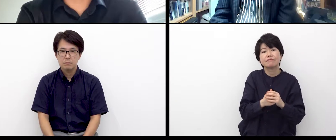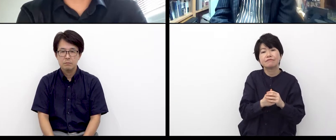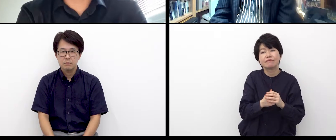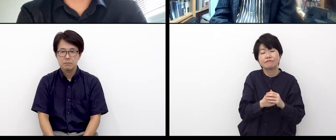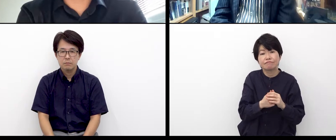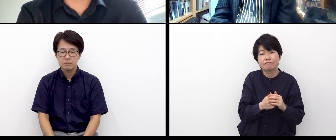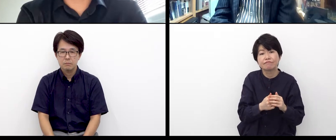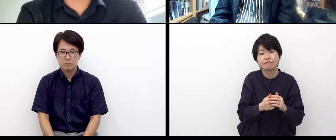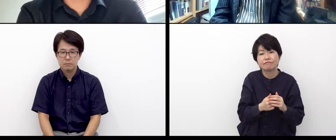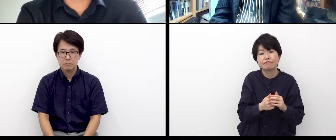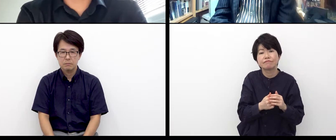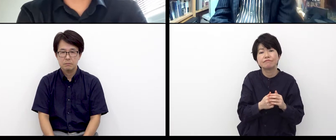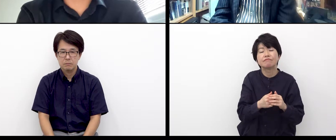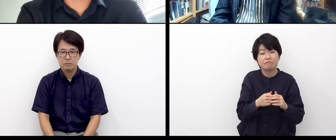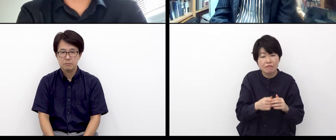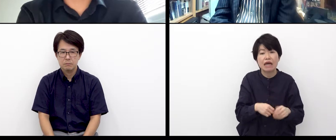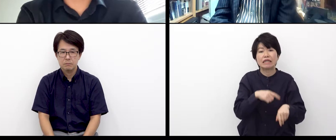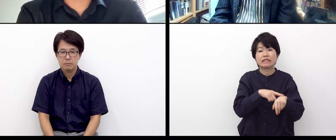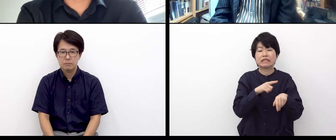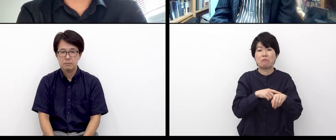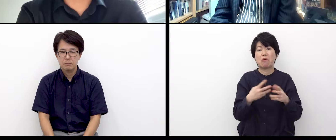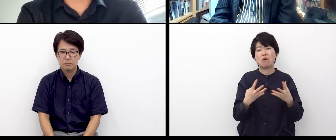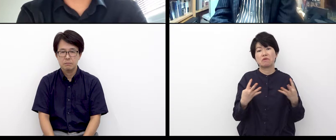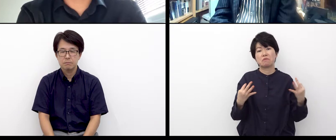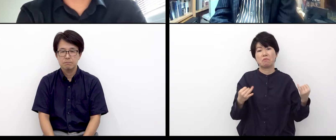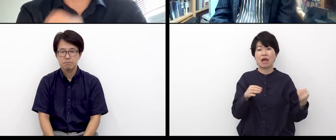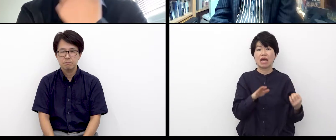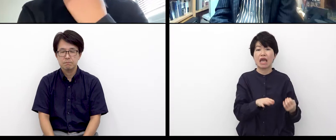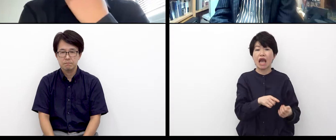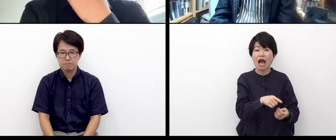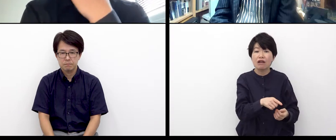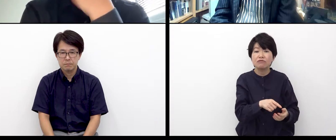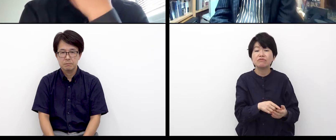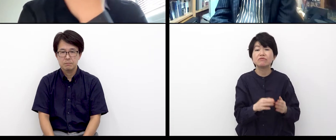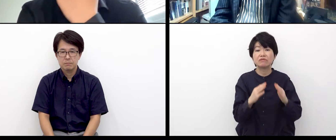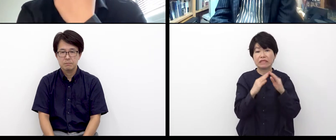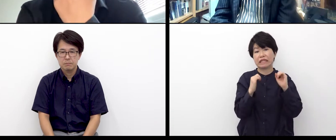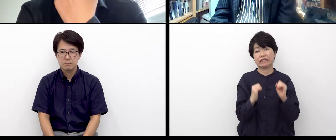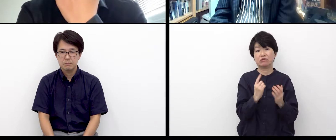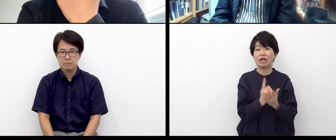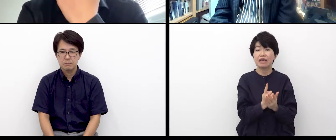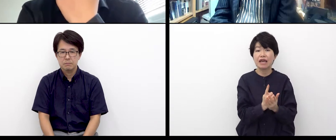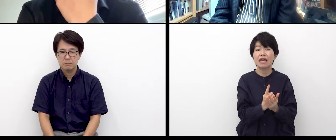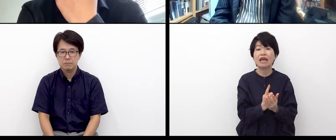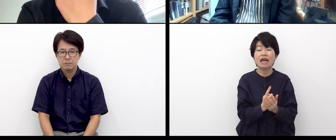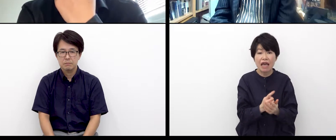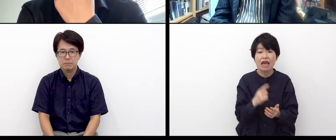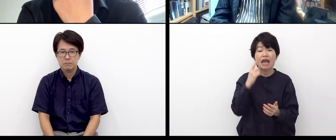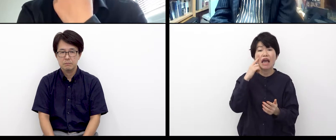and economic support from their parents,